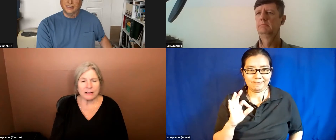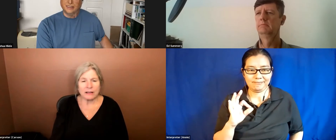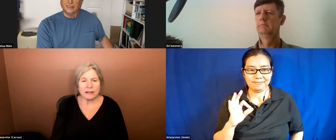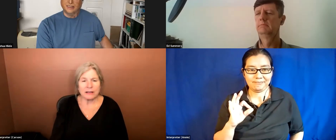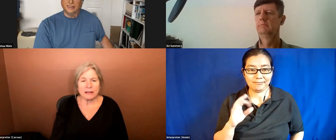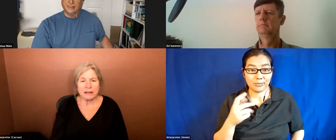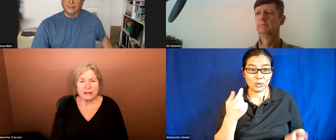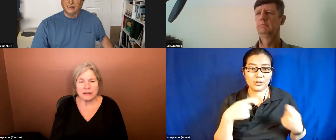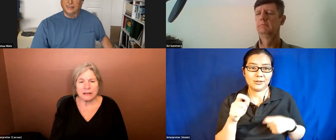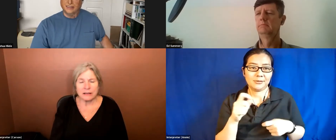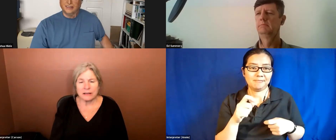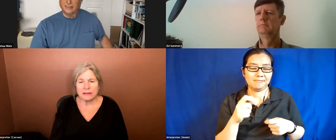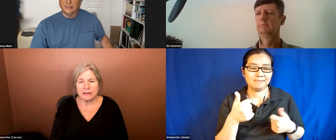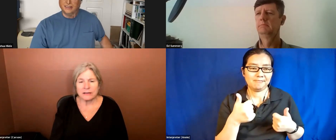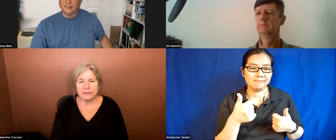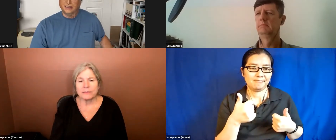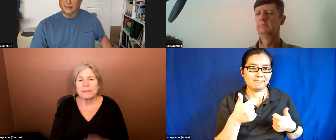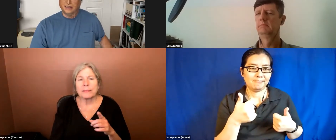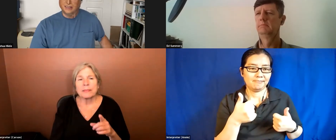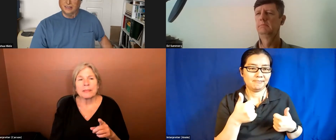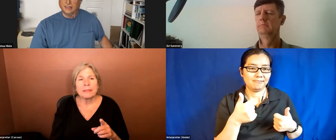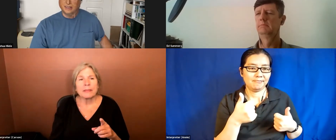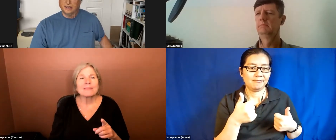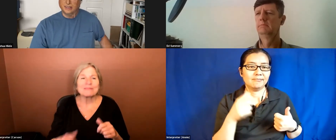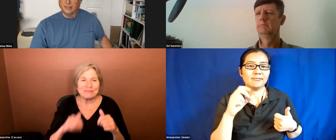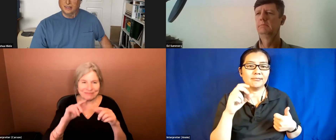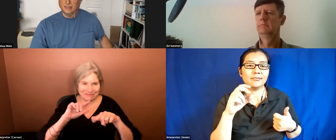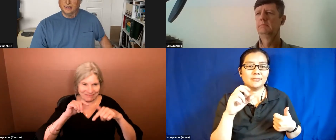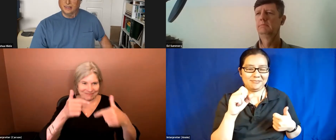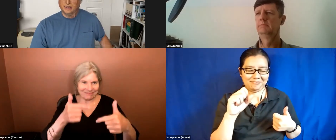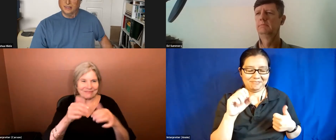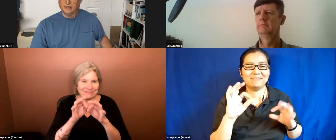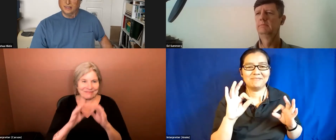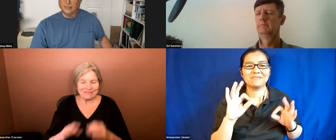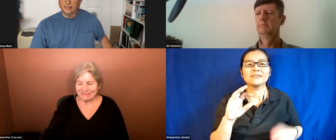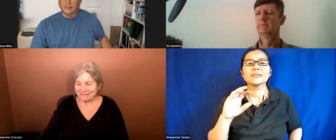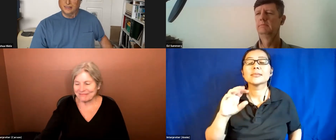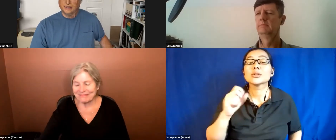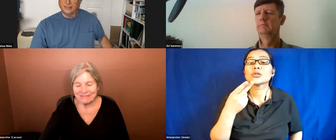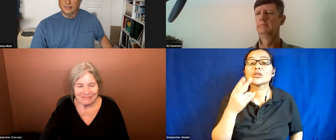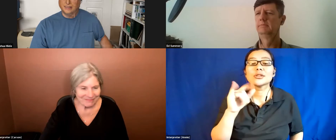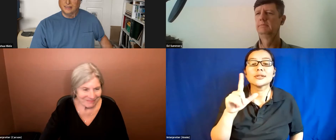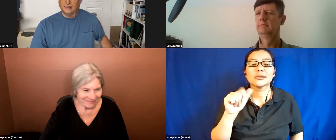Sile O'Modhrain: I guess, oh, gosh